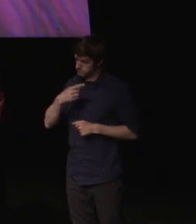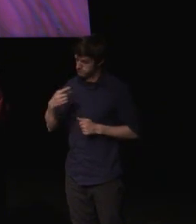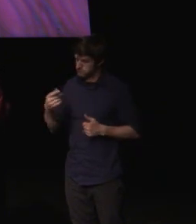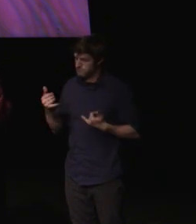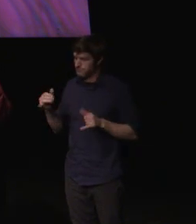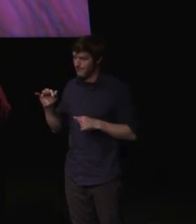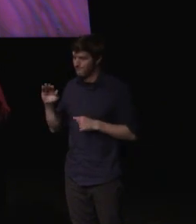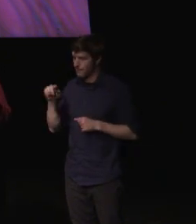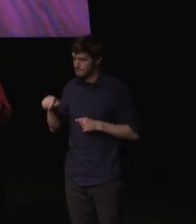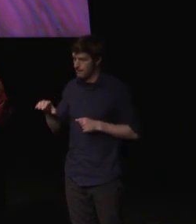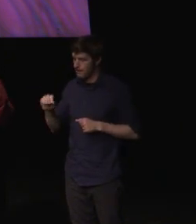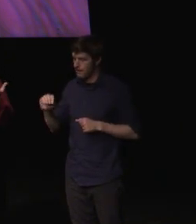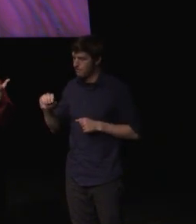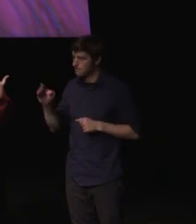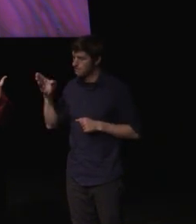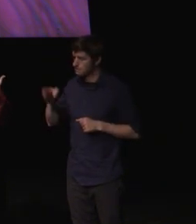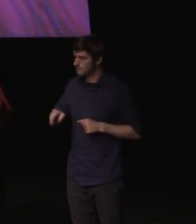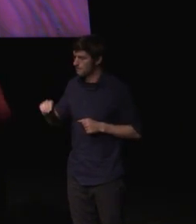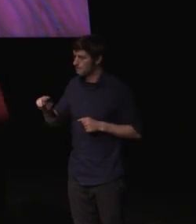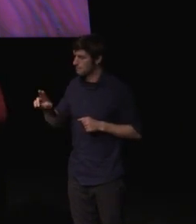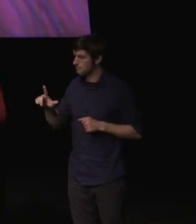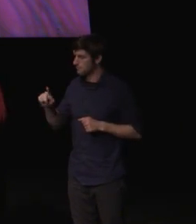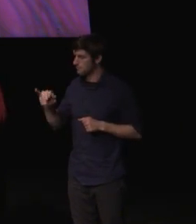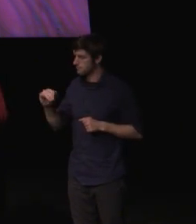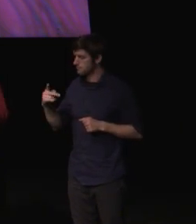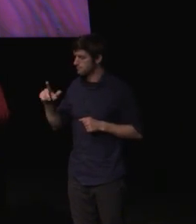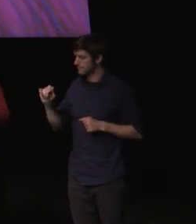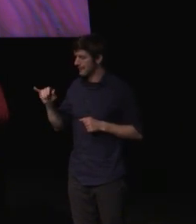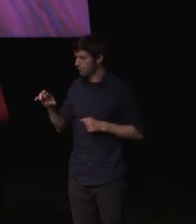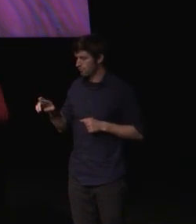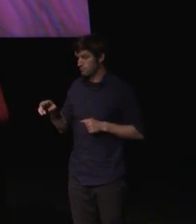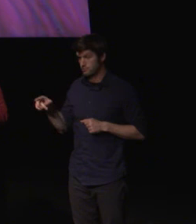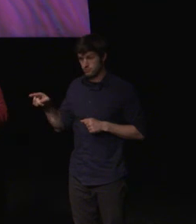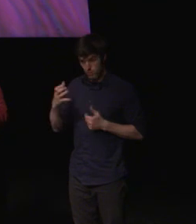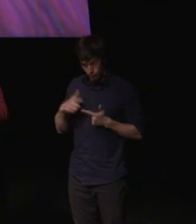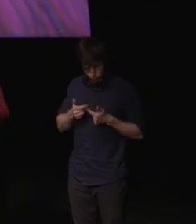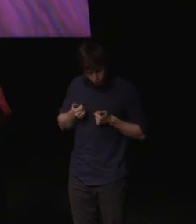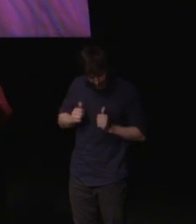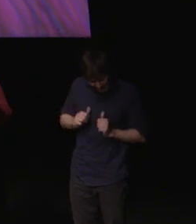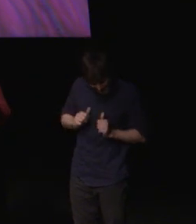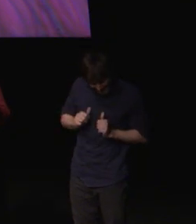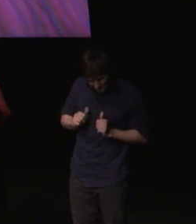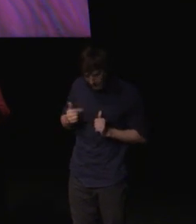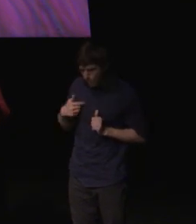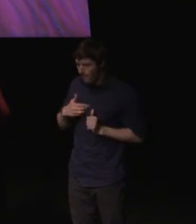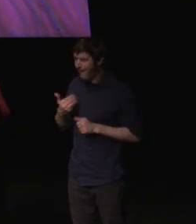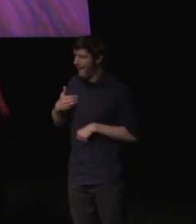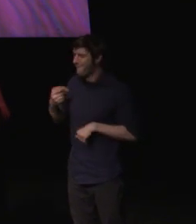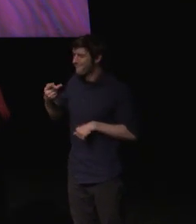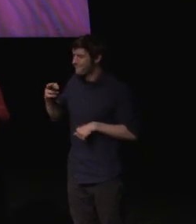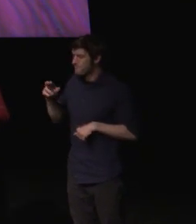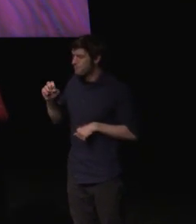If you wanna try this out, the preview for PC and Xbox is publicly available next Monday.